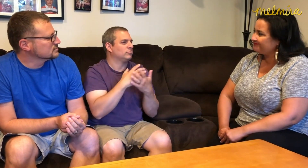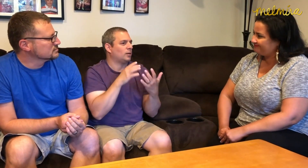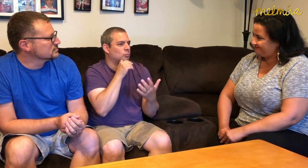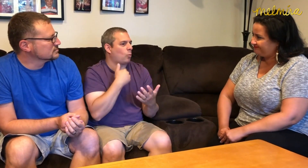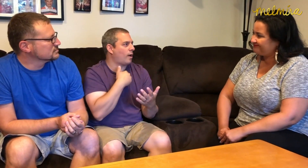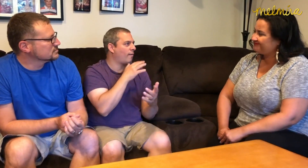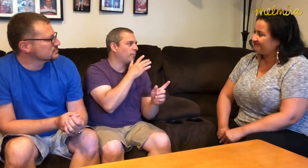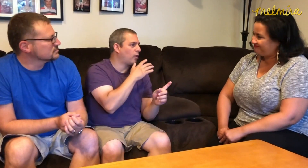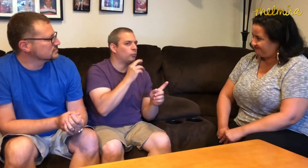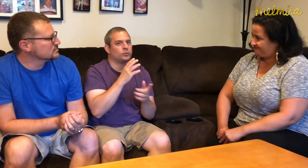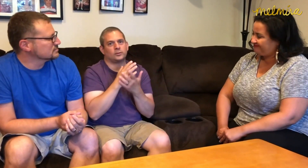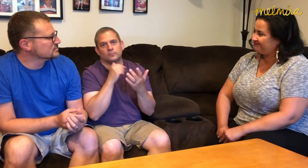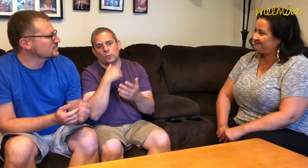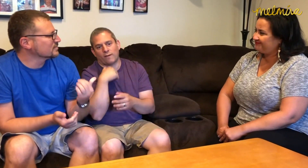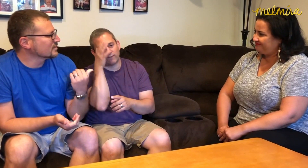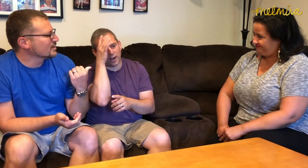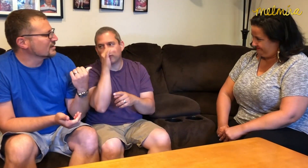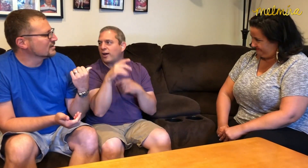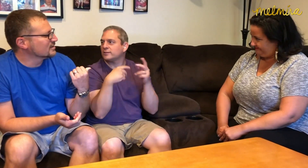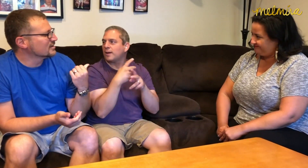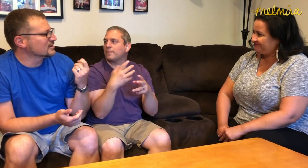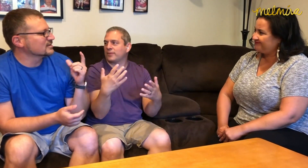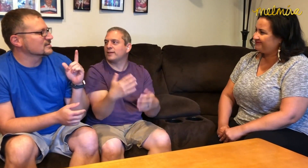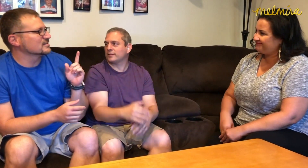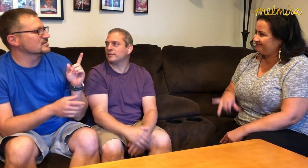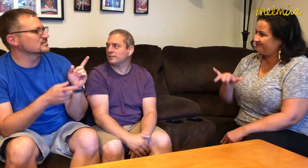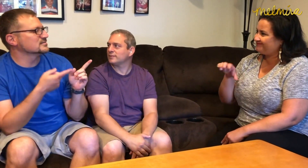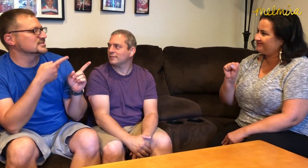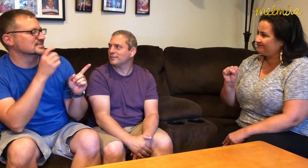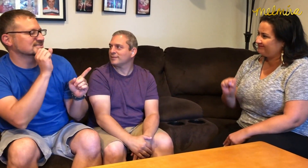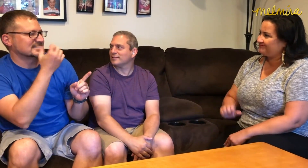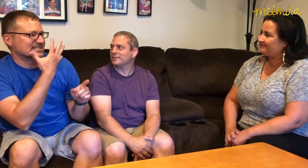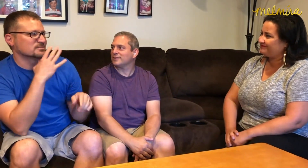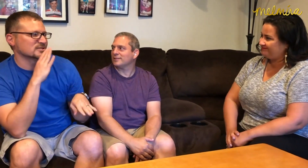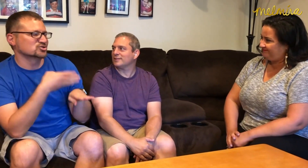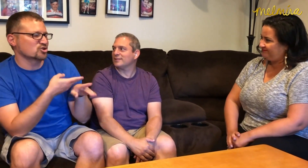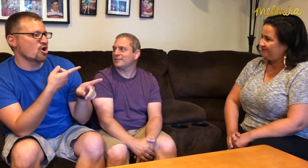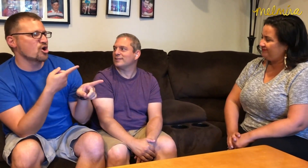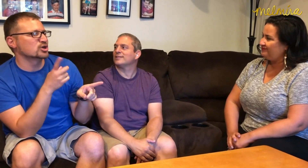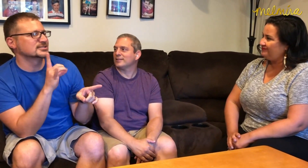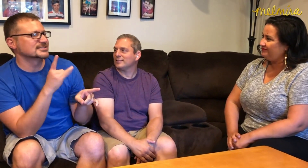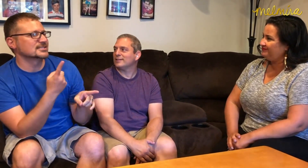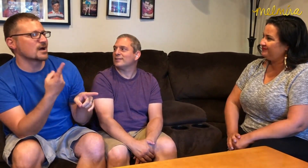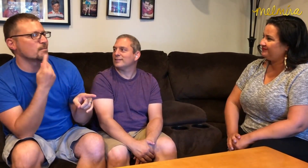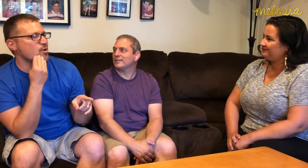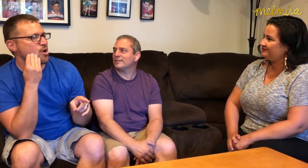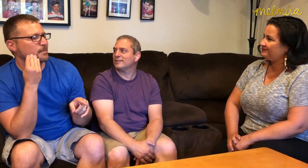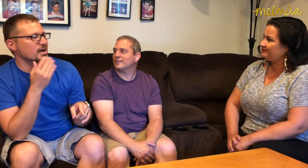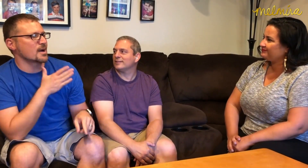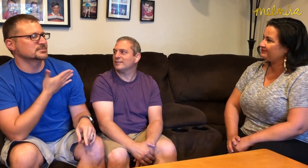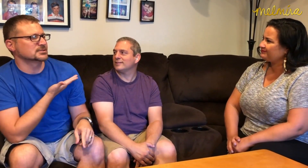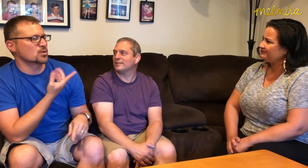because some of them don't have mother or father. S-, my daughter came home from school upset